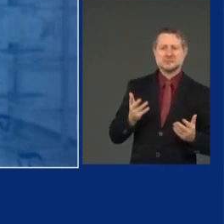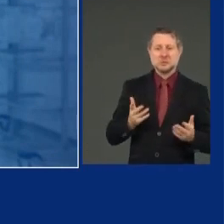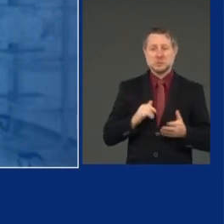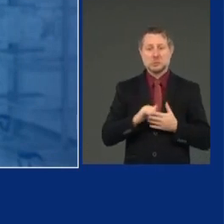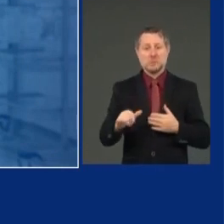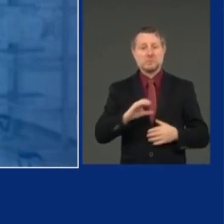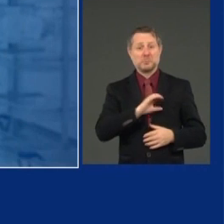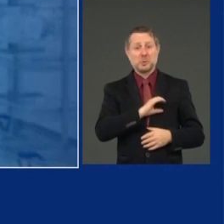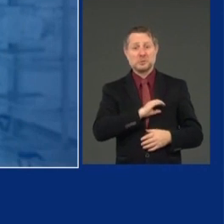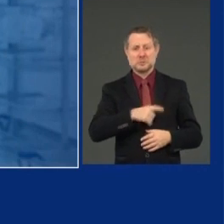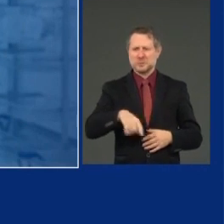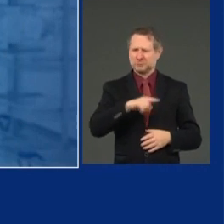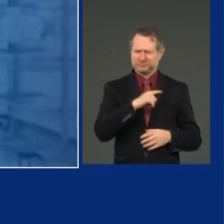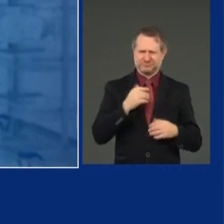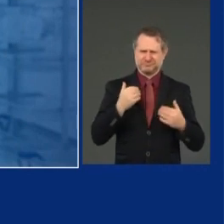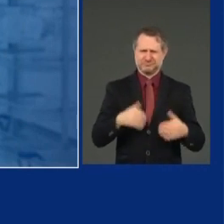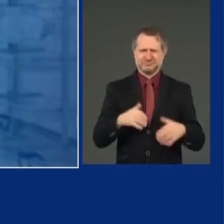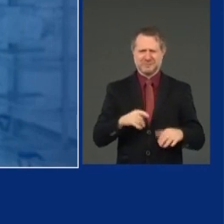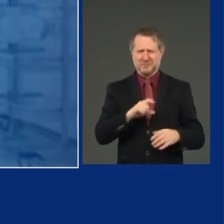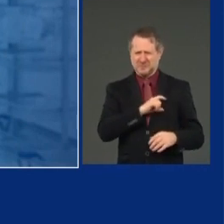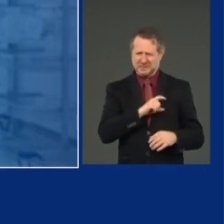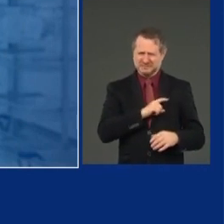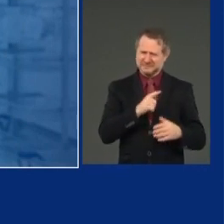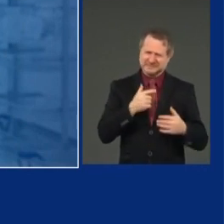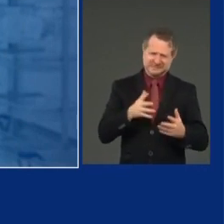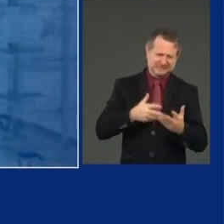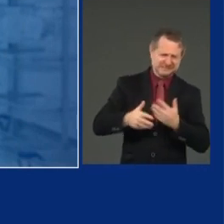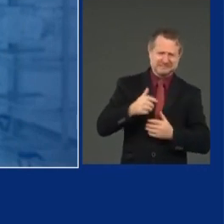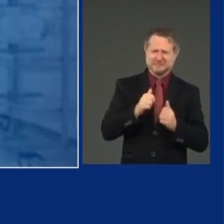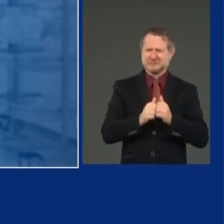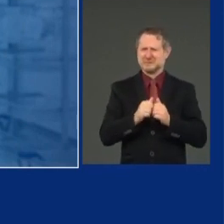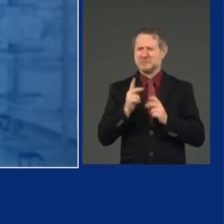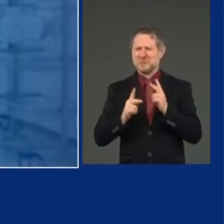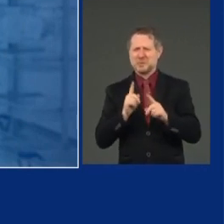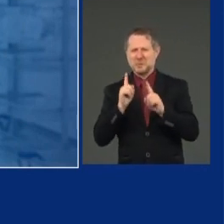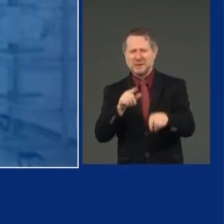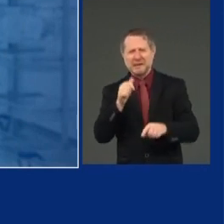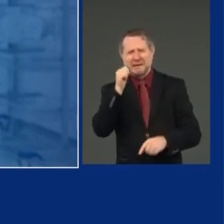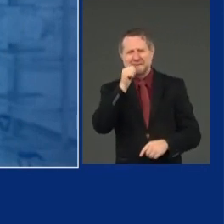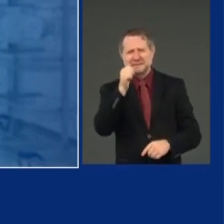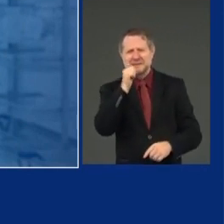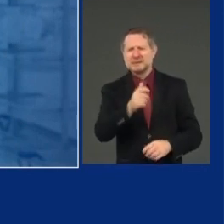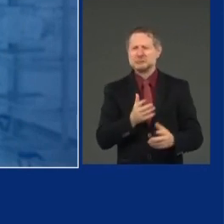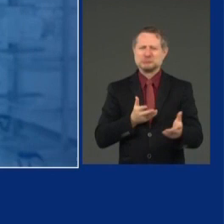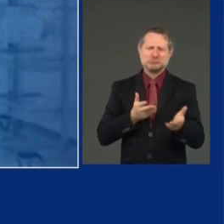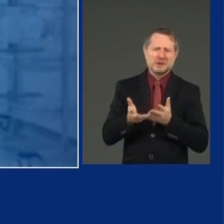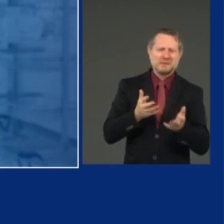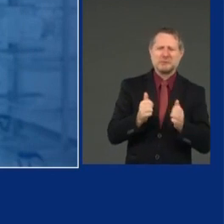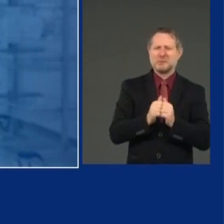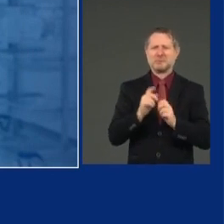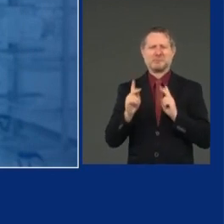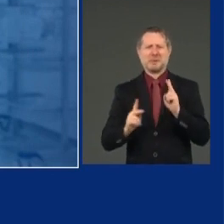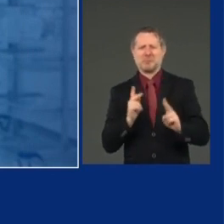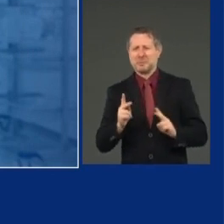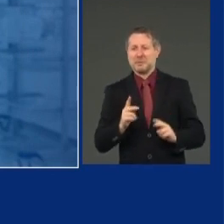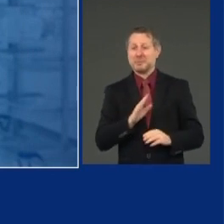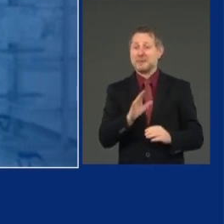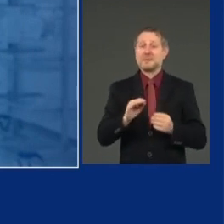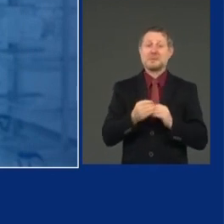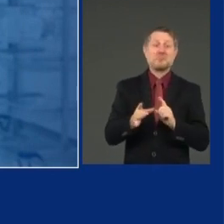THAN THE GENERAL POPULATION? HOW DOES THE NYPD, POLICE